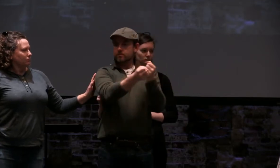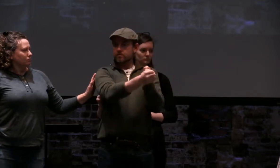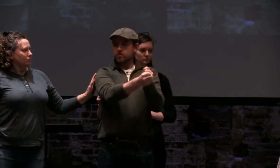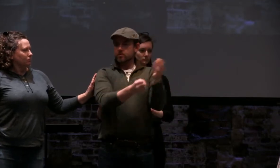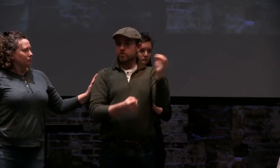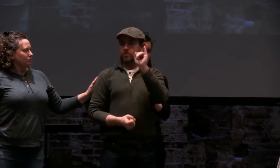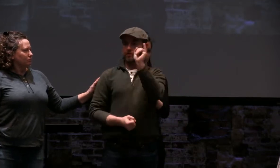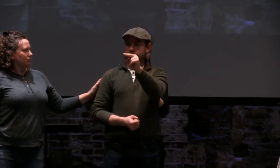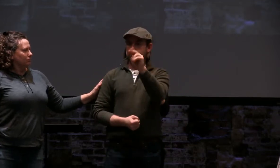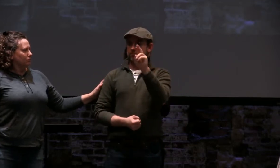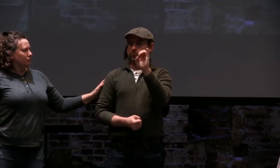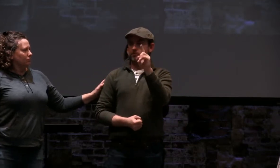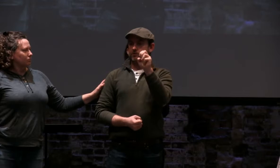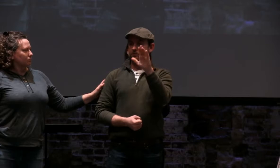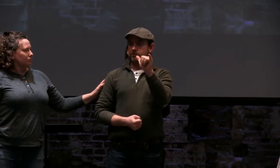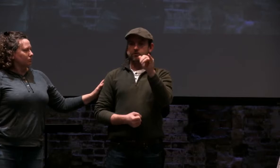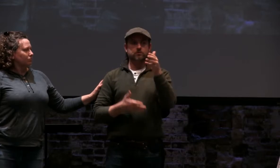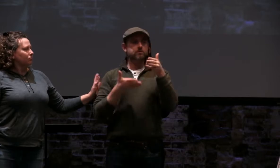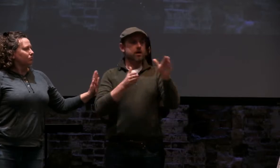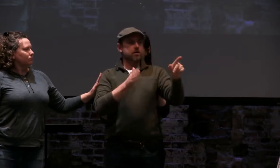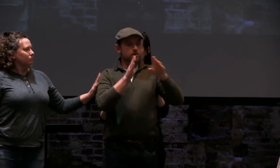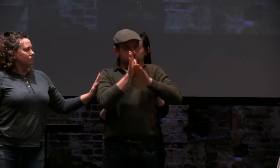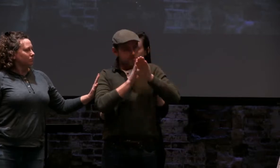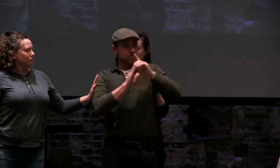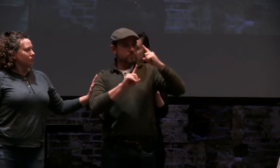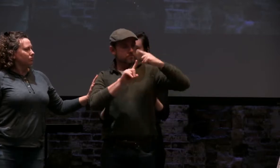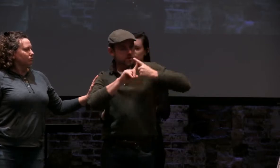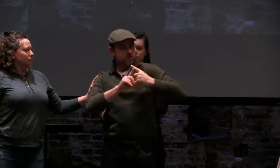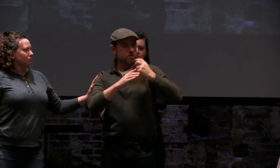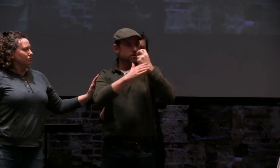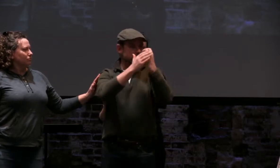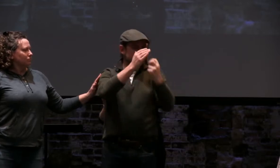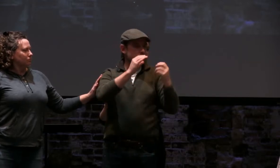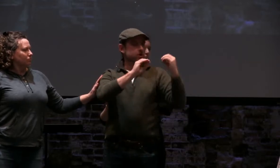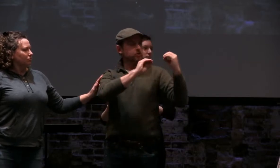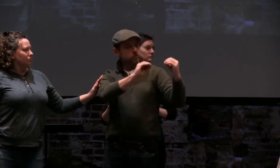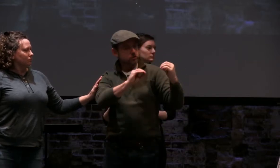for degree programs, MFA, BFA degree programs.